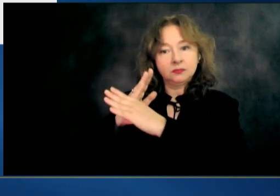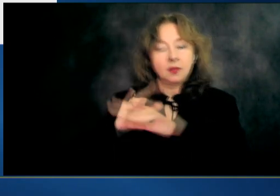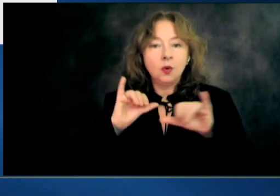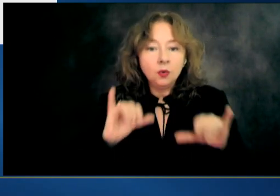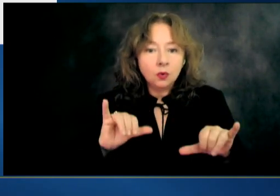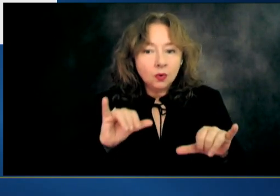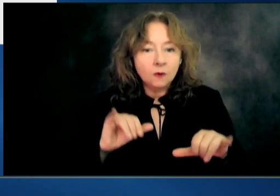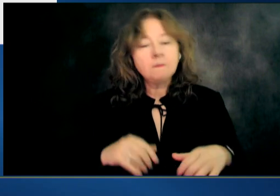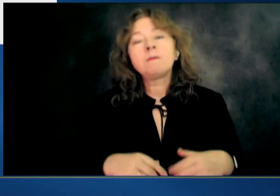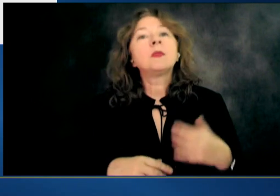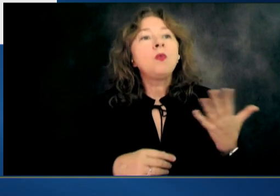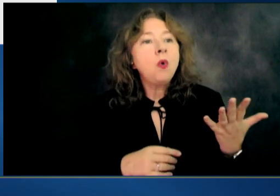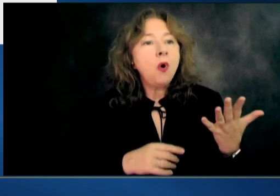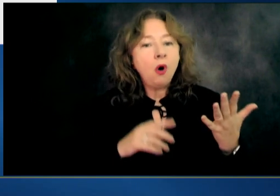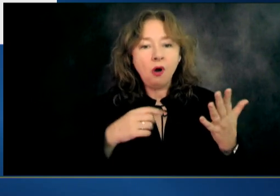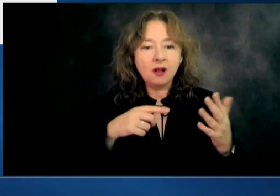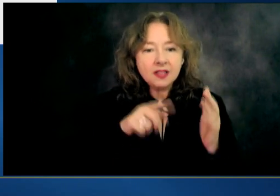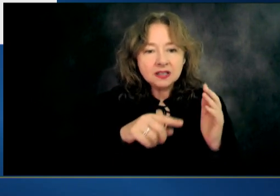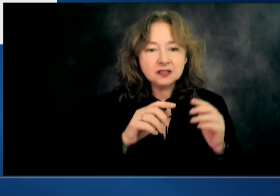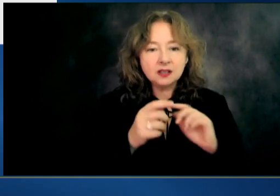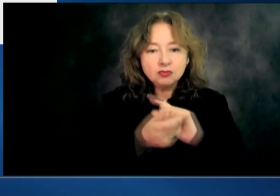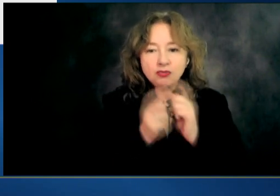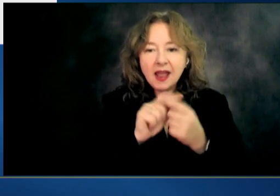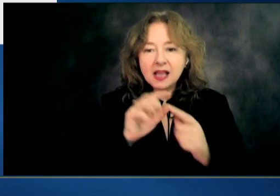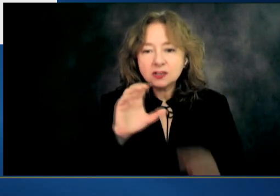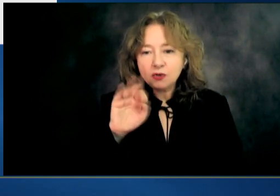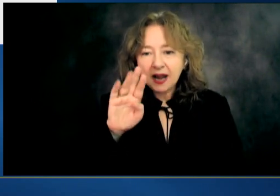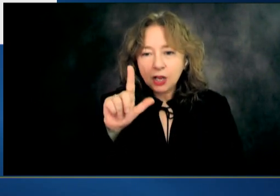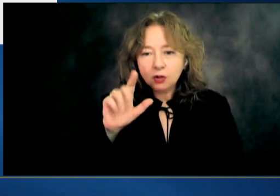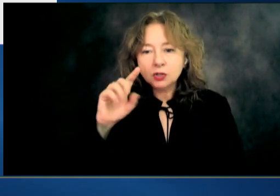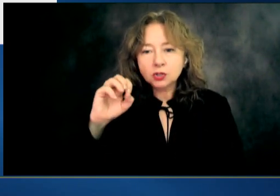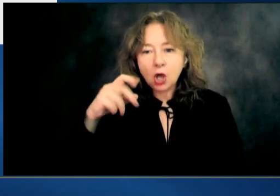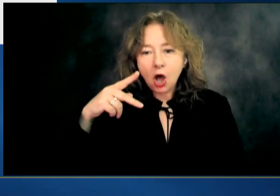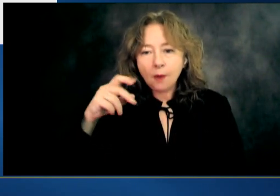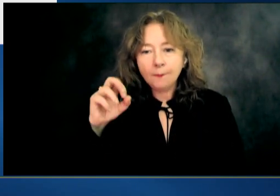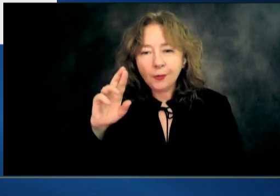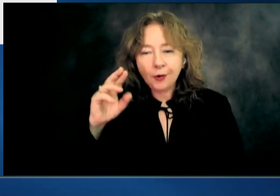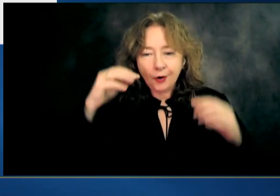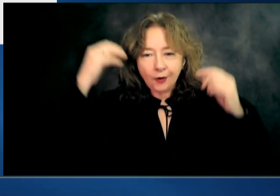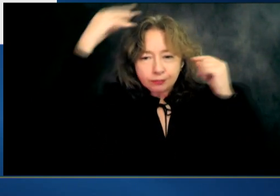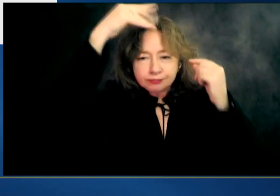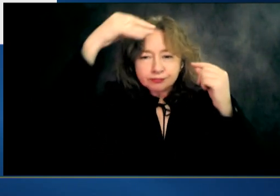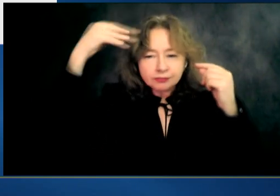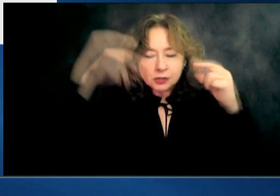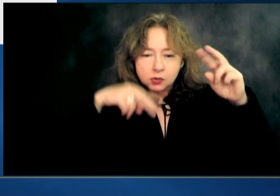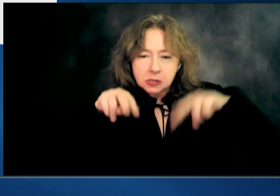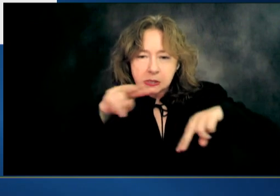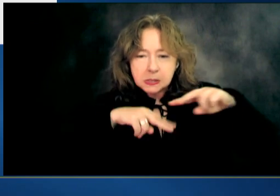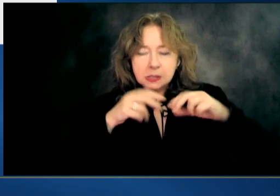study on transcranial Doppler to diagnose and prevent stroke. And then, of course,